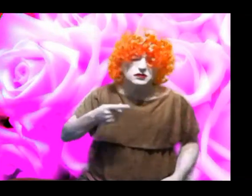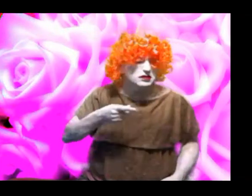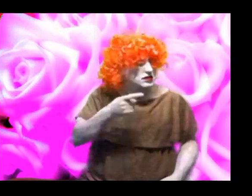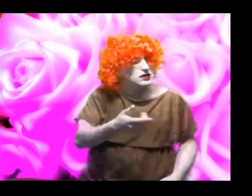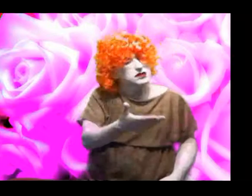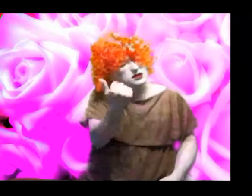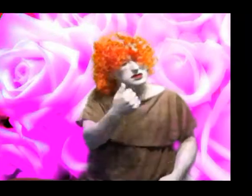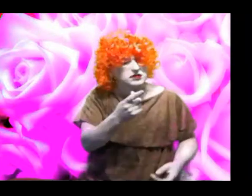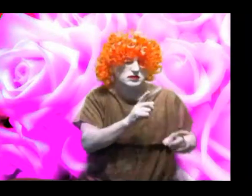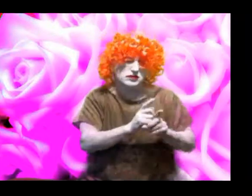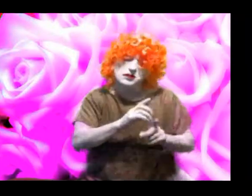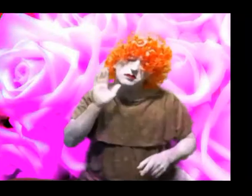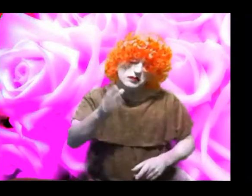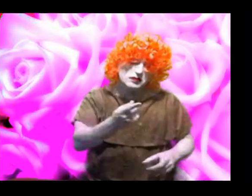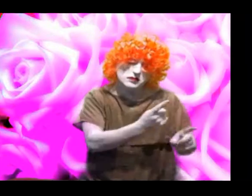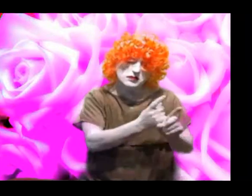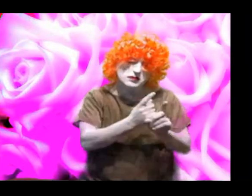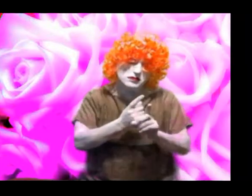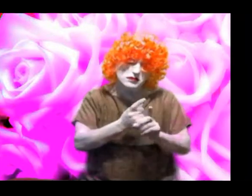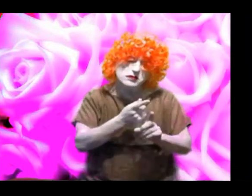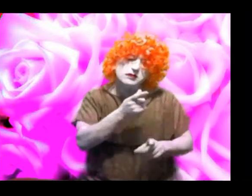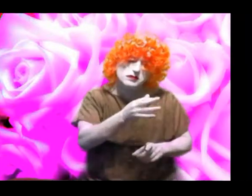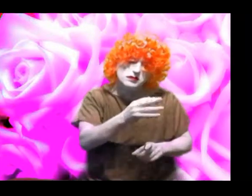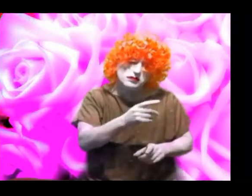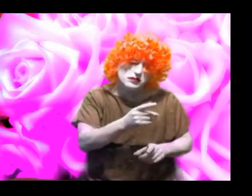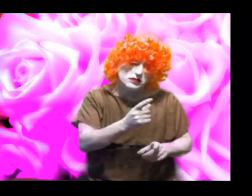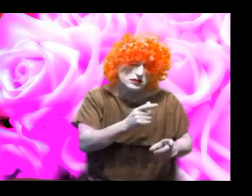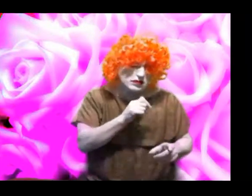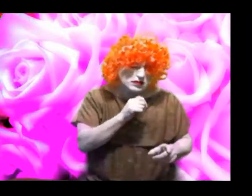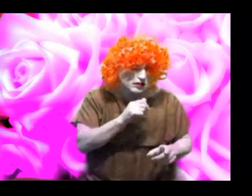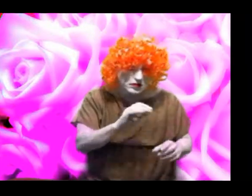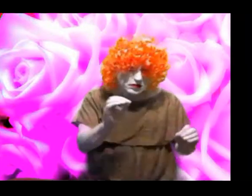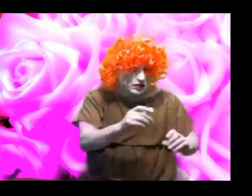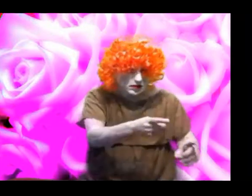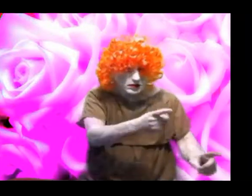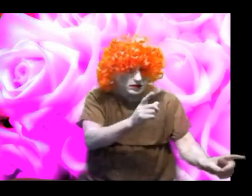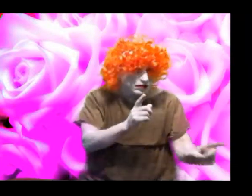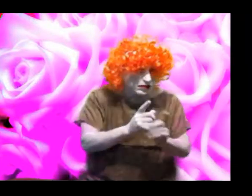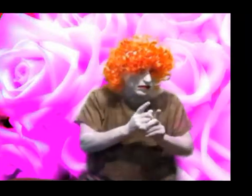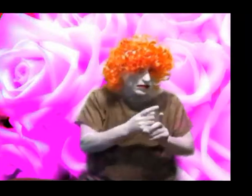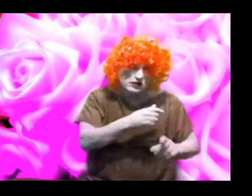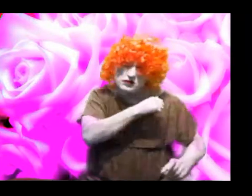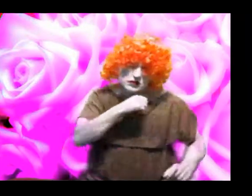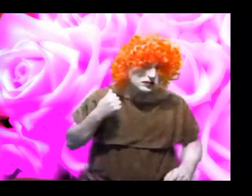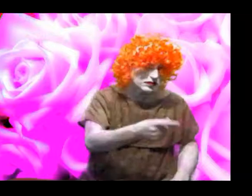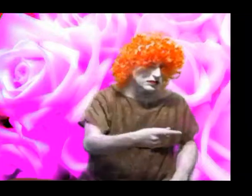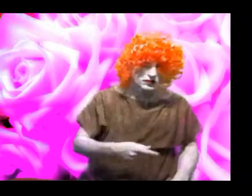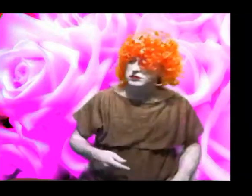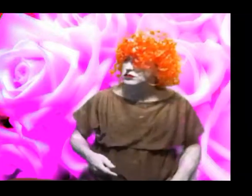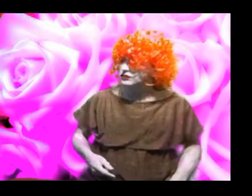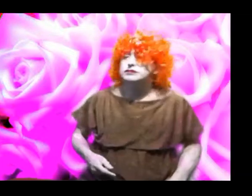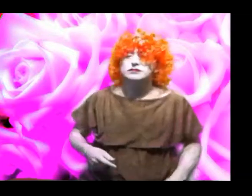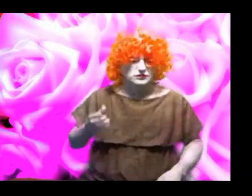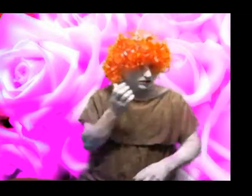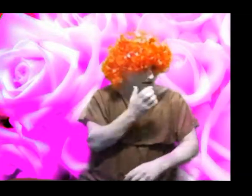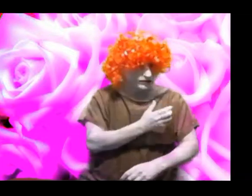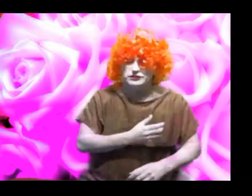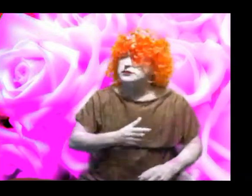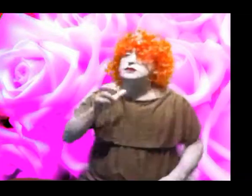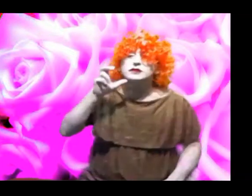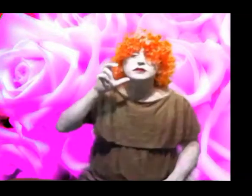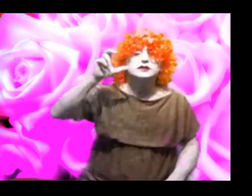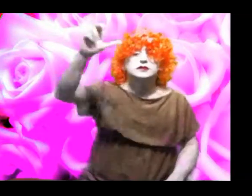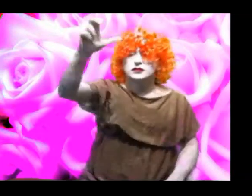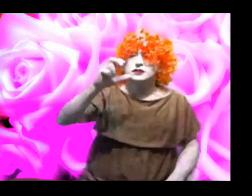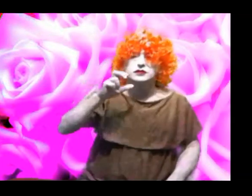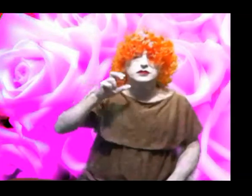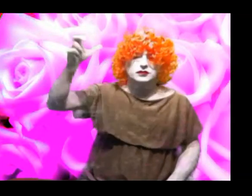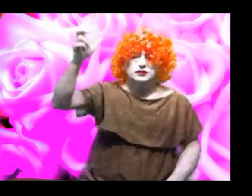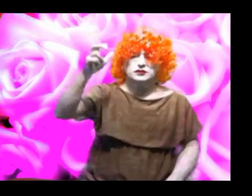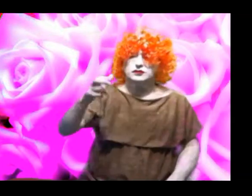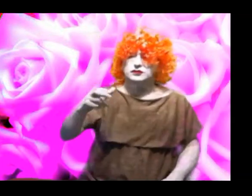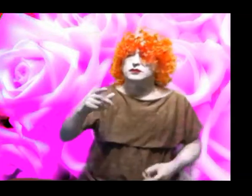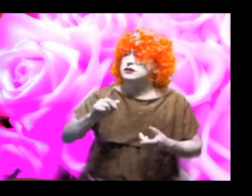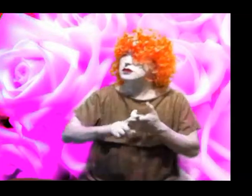And if they say you have to go with them or they'll kill you, just keep screaming and do your best to get away.